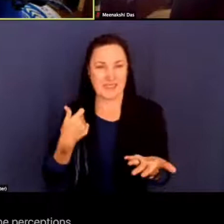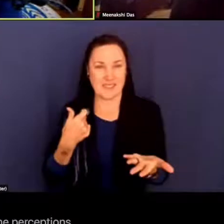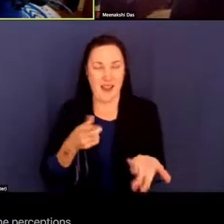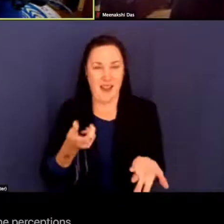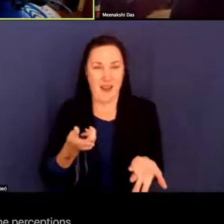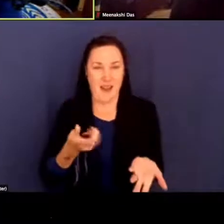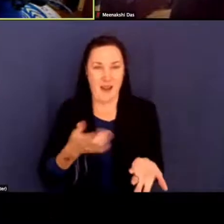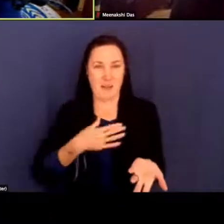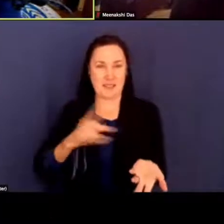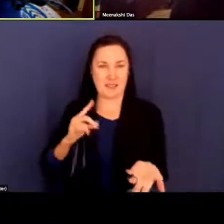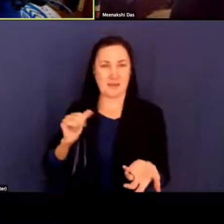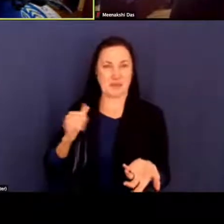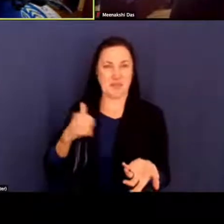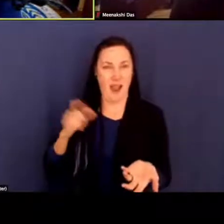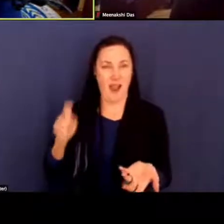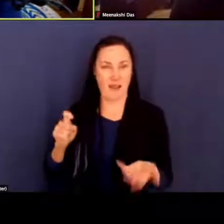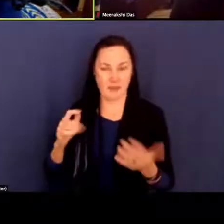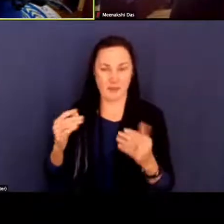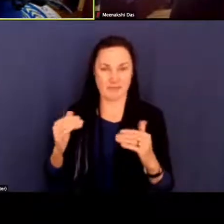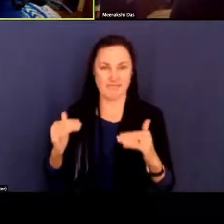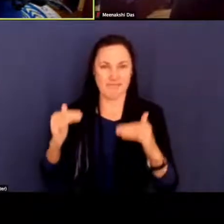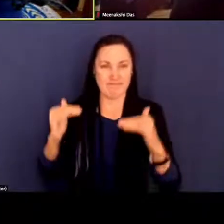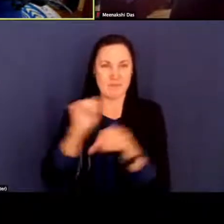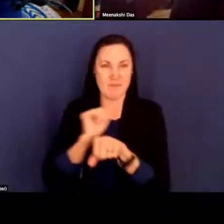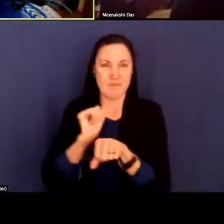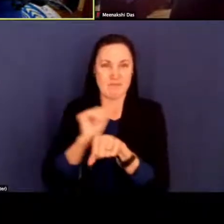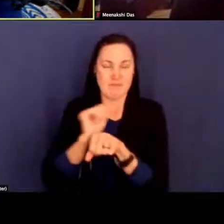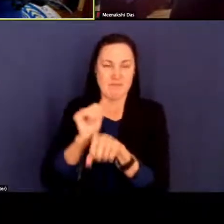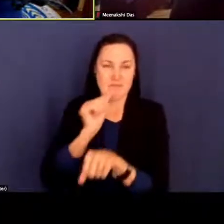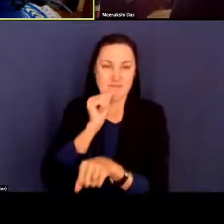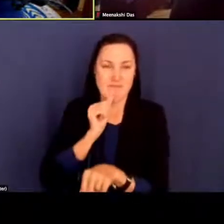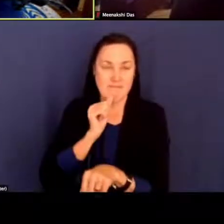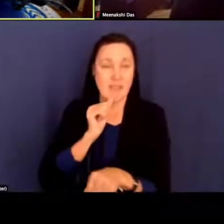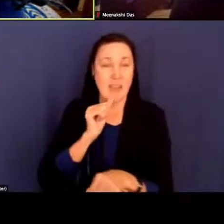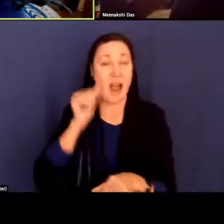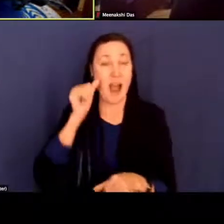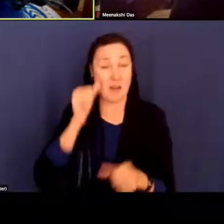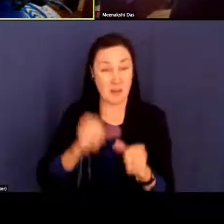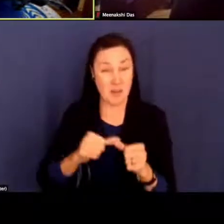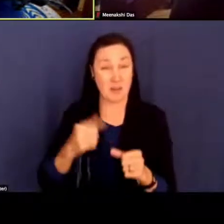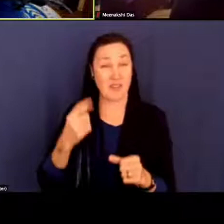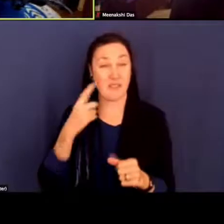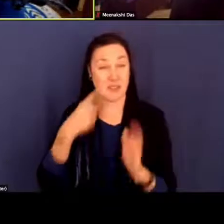I remember a professor saying to me at one point I think you are too sick to be a scientist